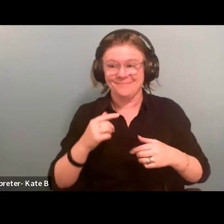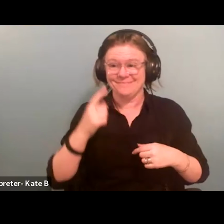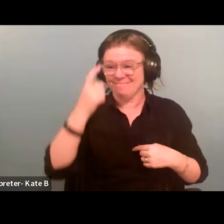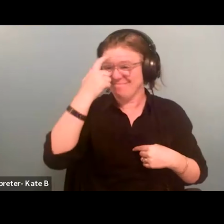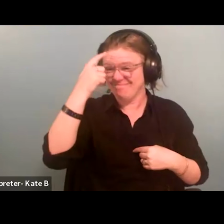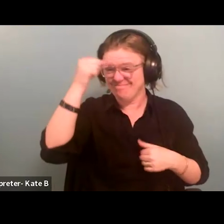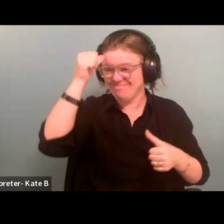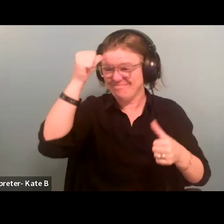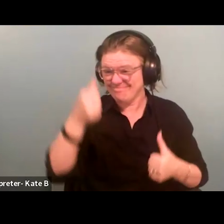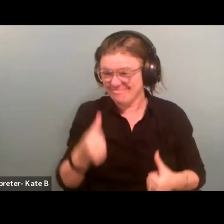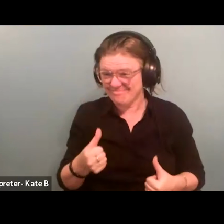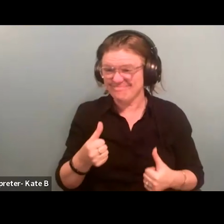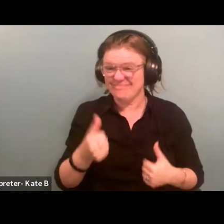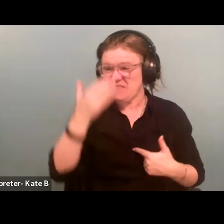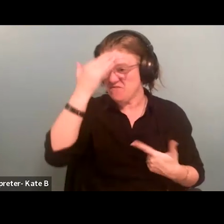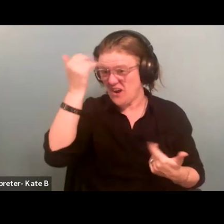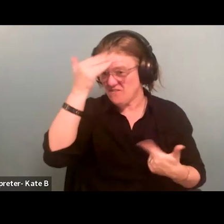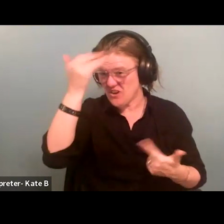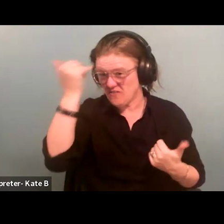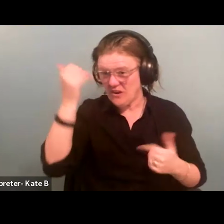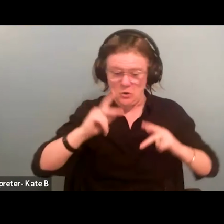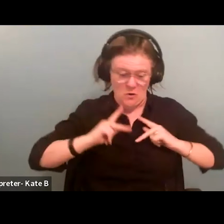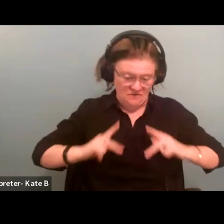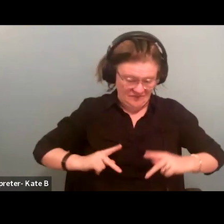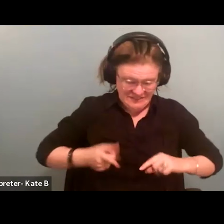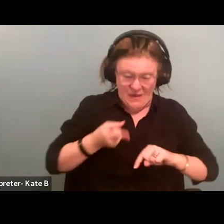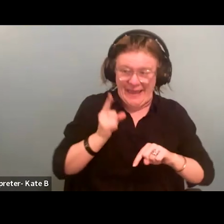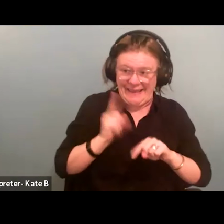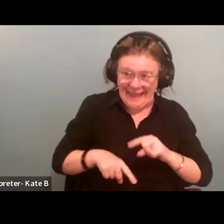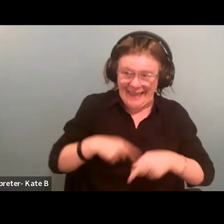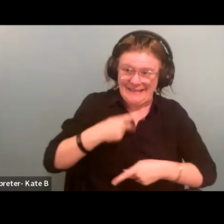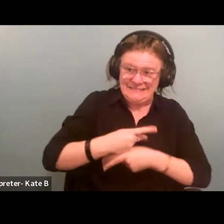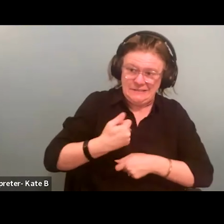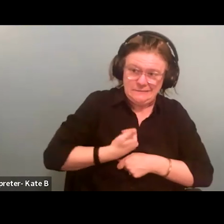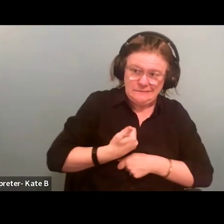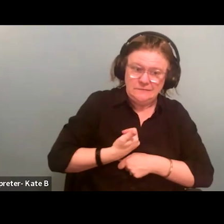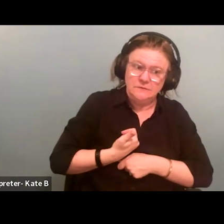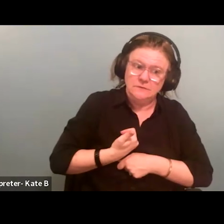their mental abilities just aren't there to be able to provide their own needs.